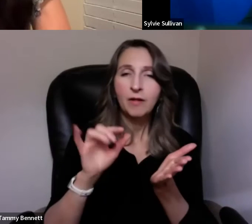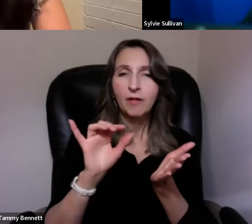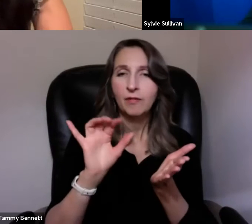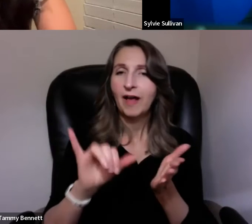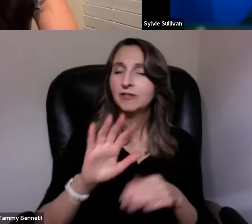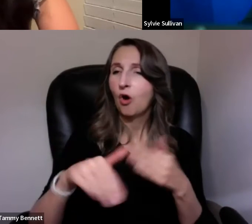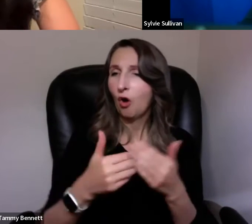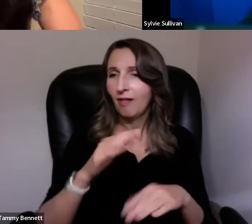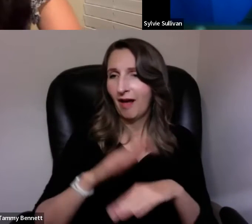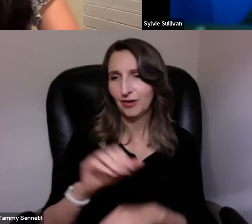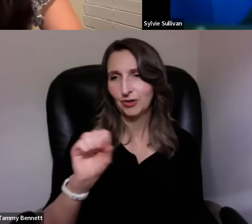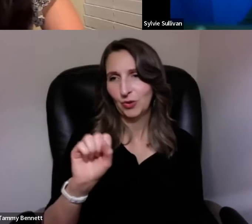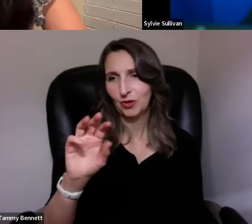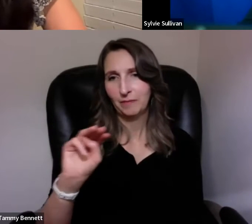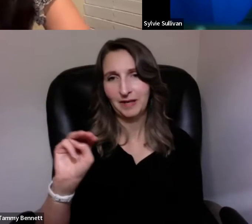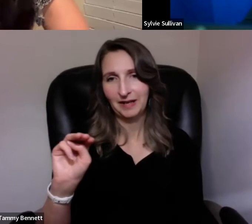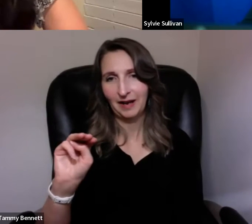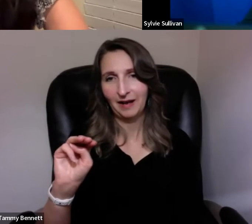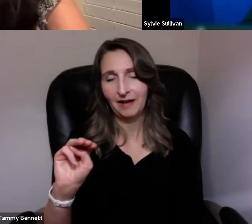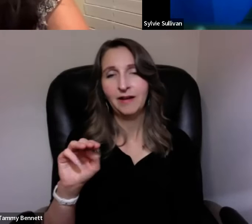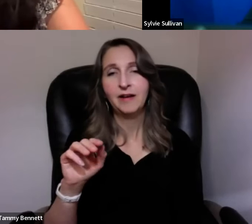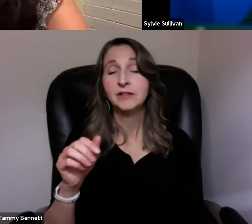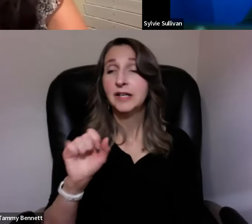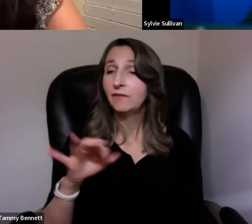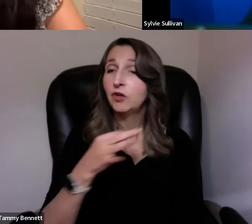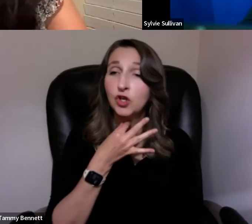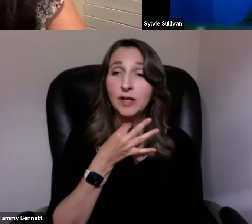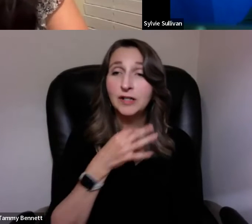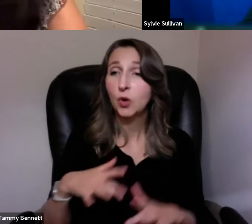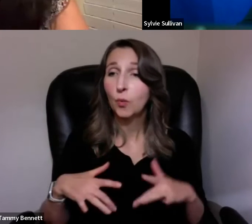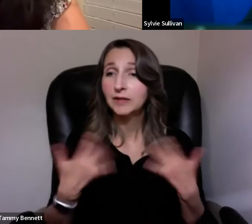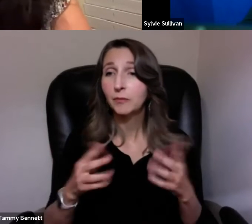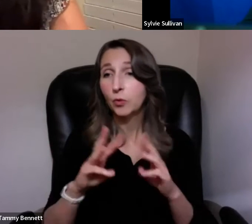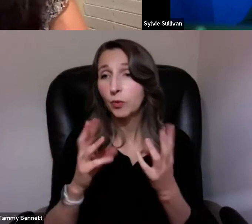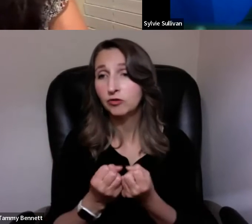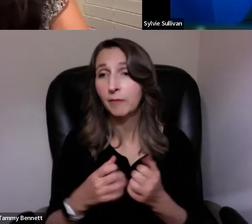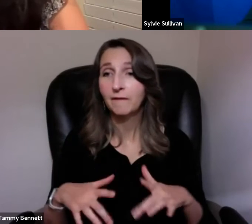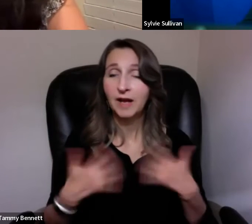So if you are curious about other workshops that we're doing other events in your area, we are traveling throughout the state.